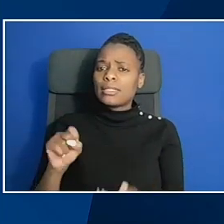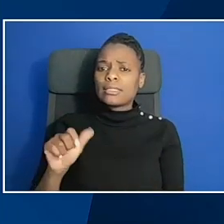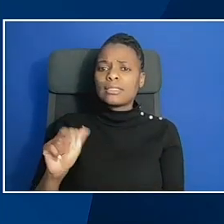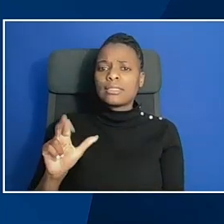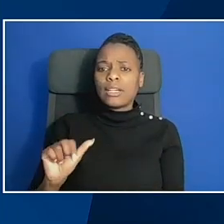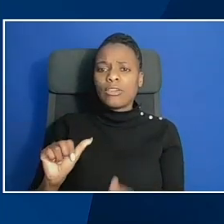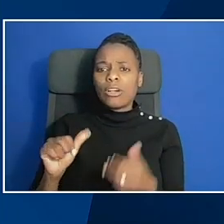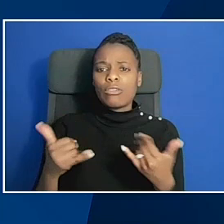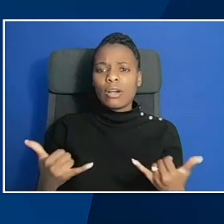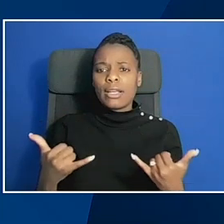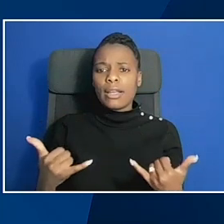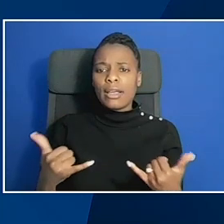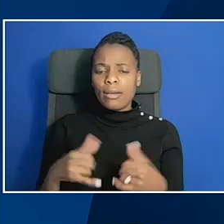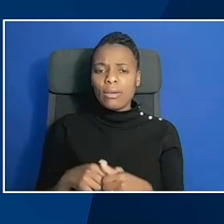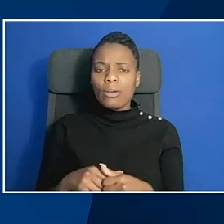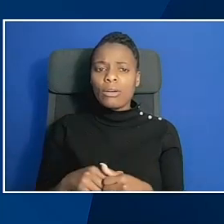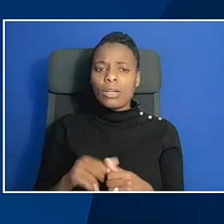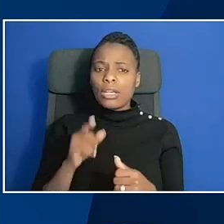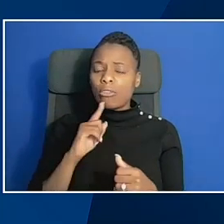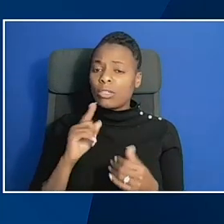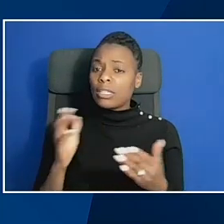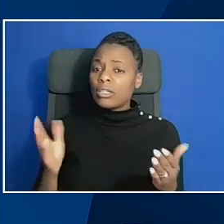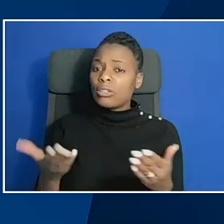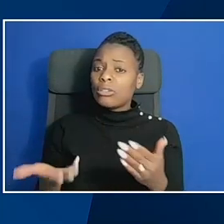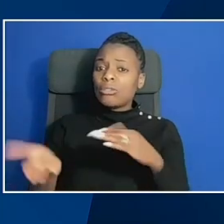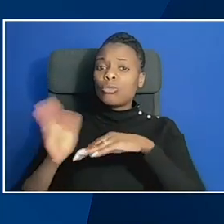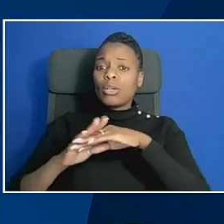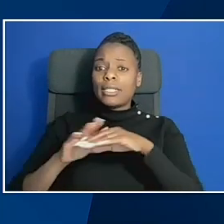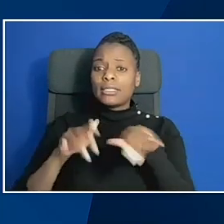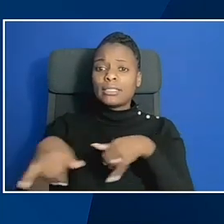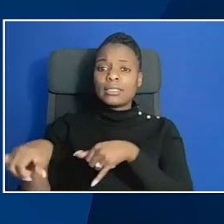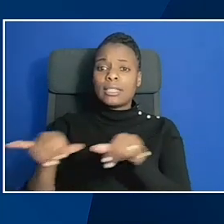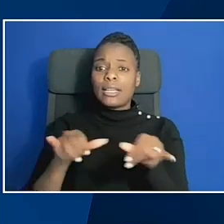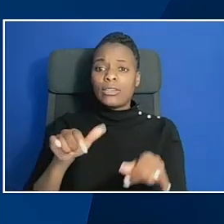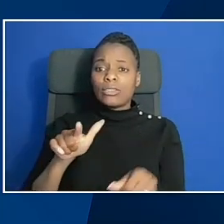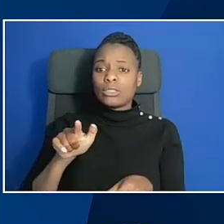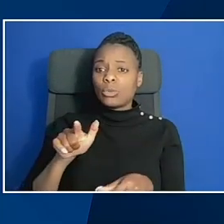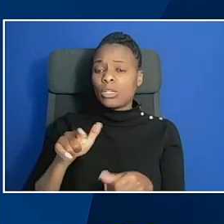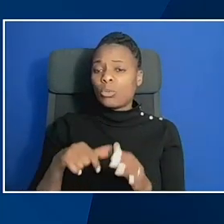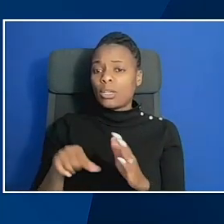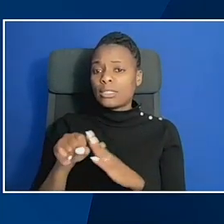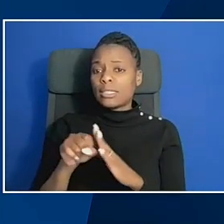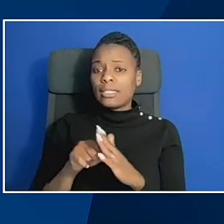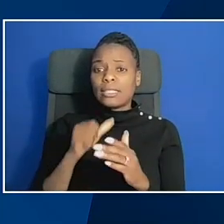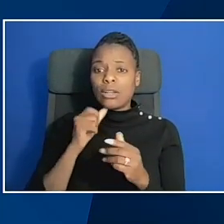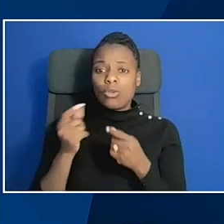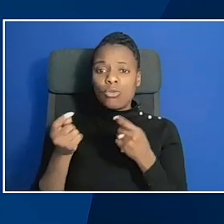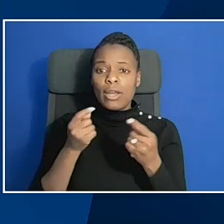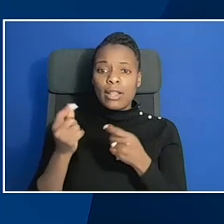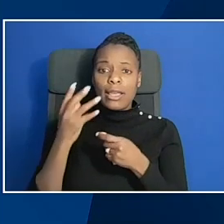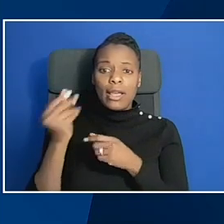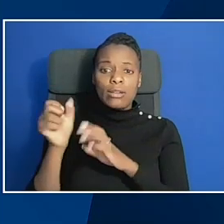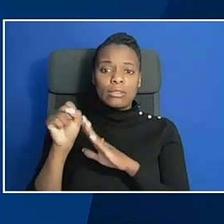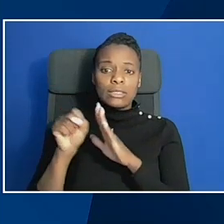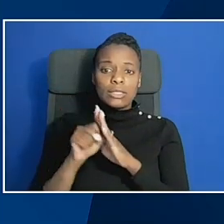That actually raises the standards in 21 states who don't regulate out-of-state institutions. And those who chose to participate, it's